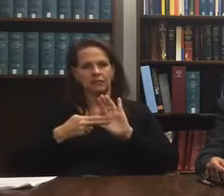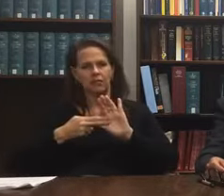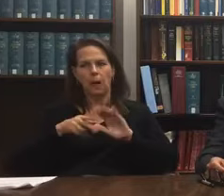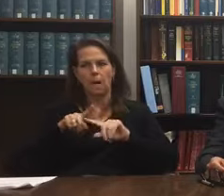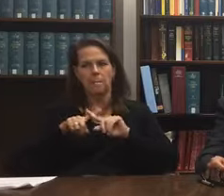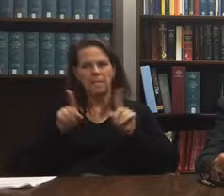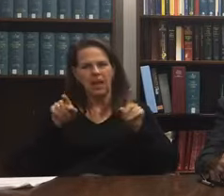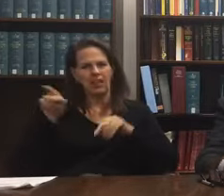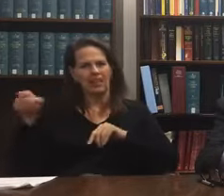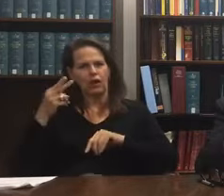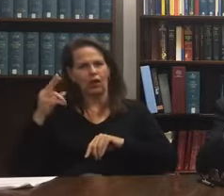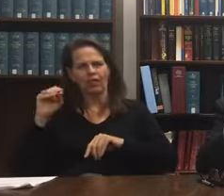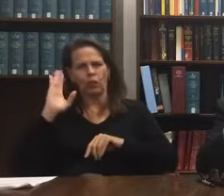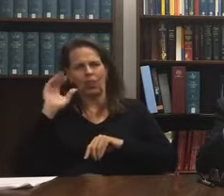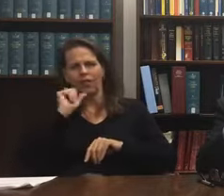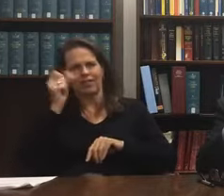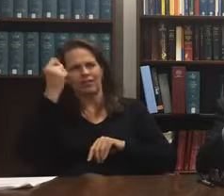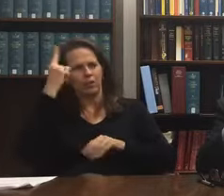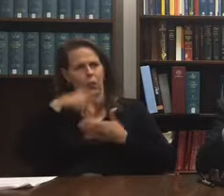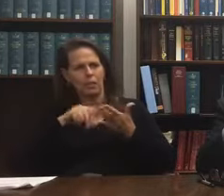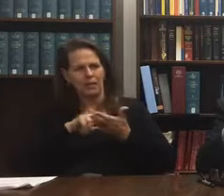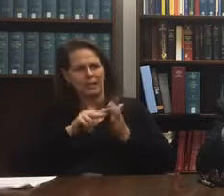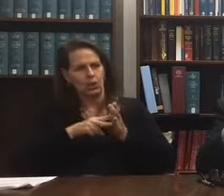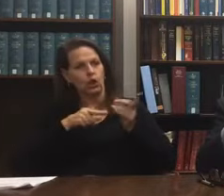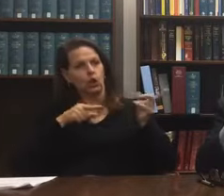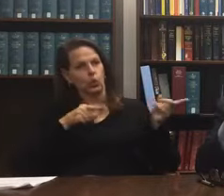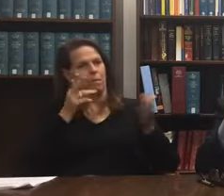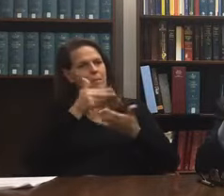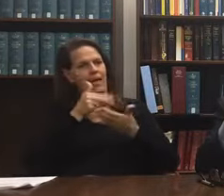that means so you want to paint a picture of your child and then paint a